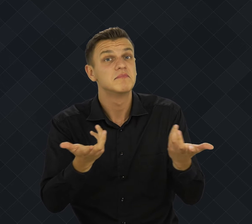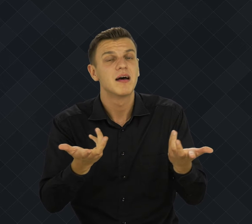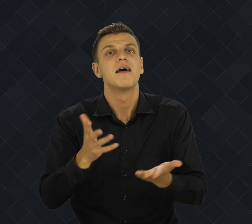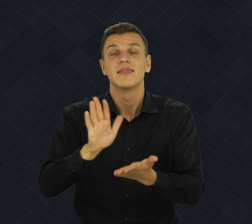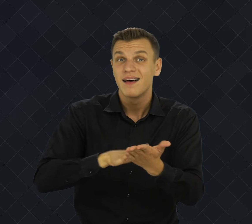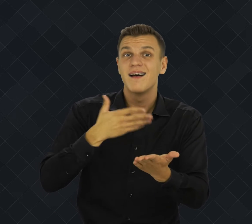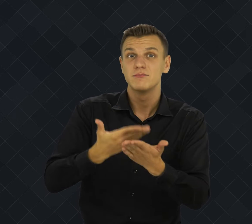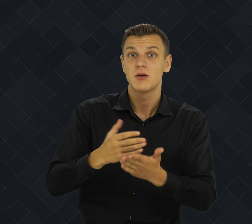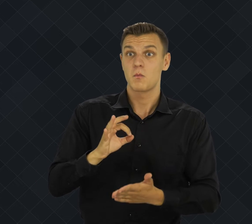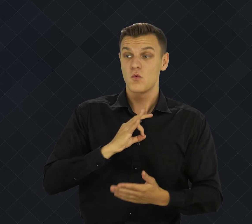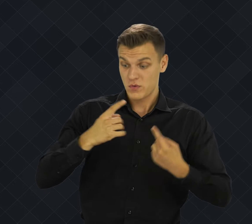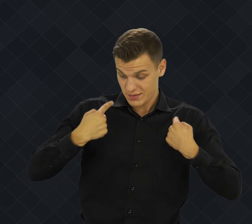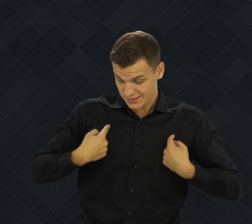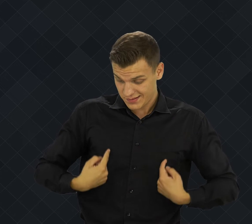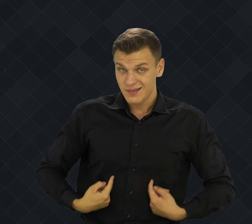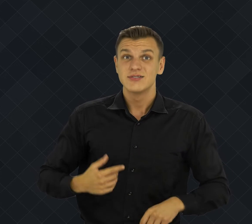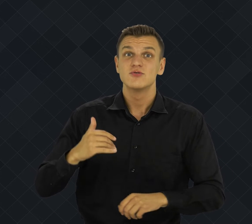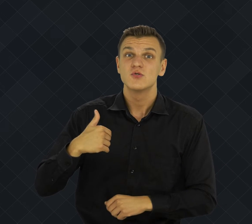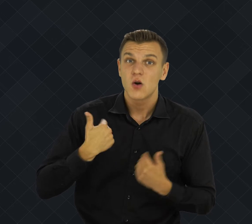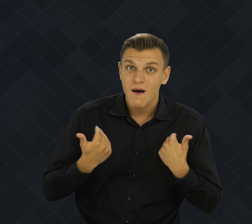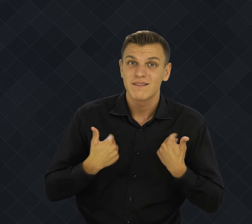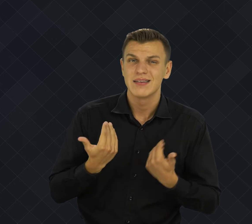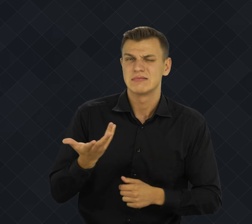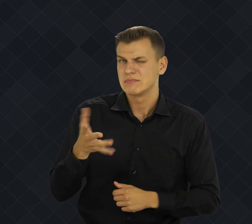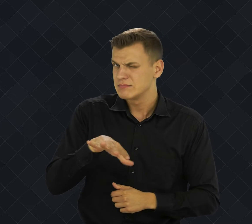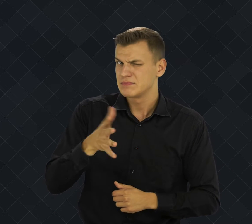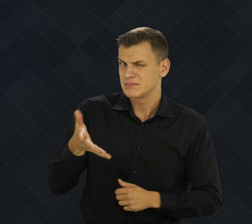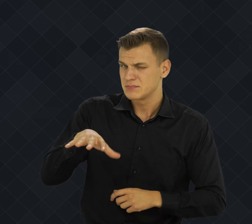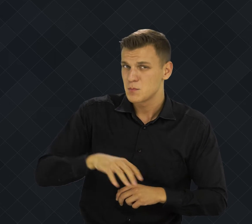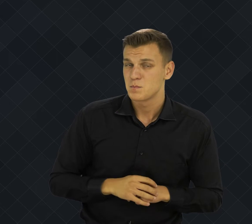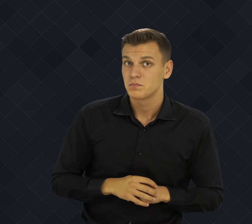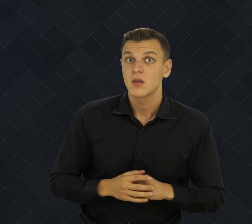when the health of the of the driver raises doubts.